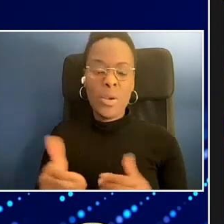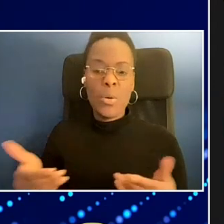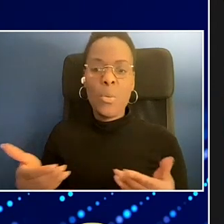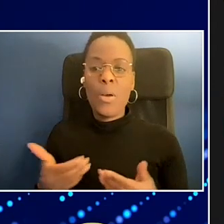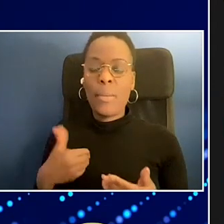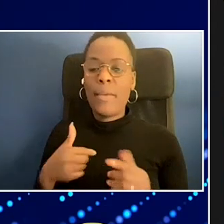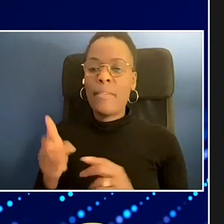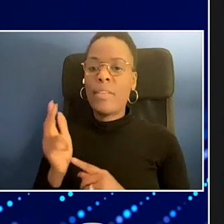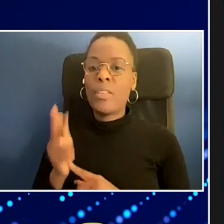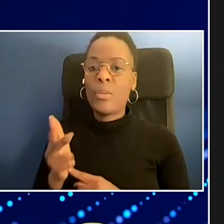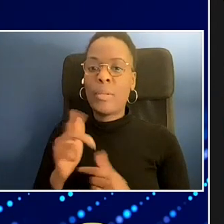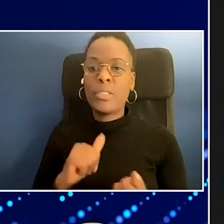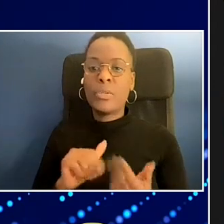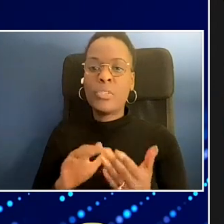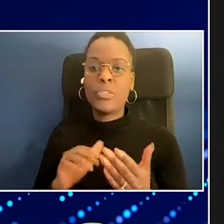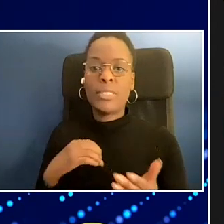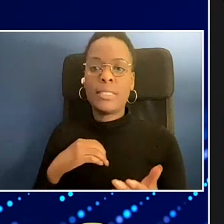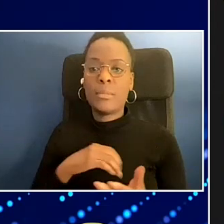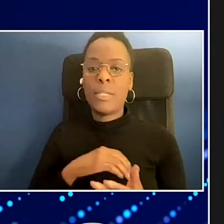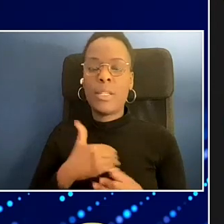You'll be given a 30-second heads up and the floor is all yours.